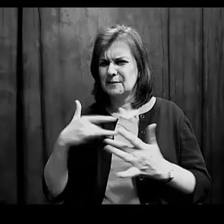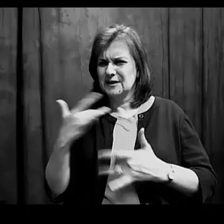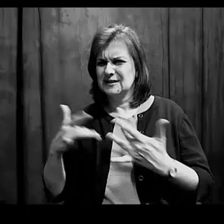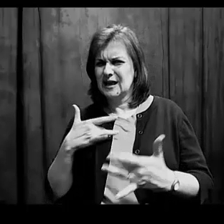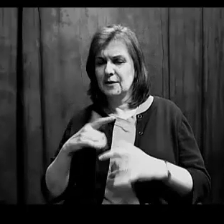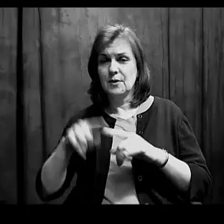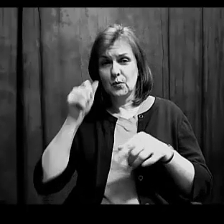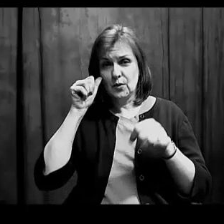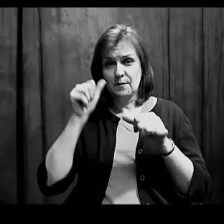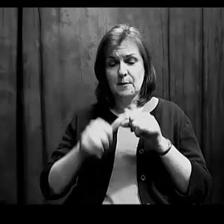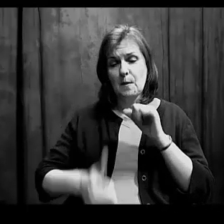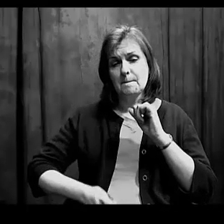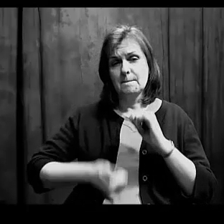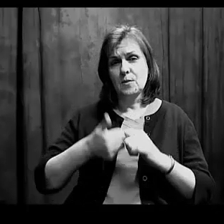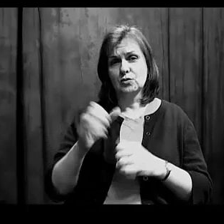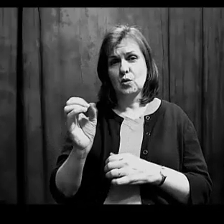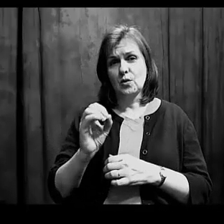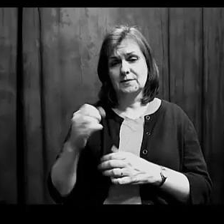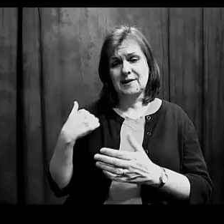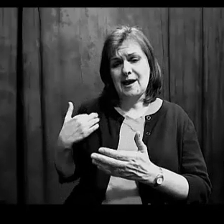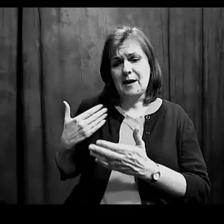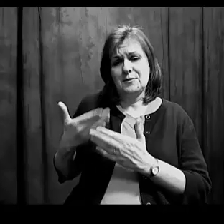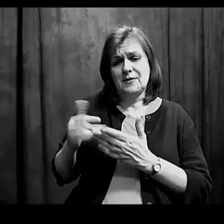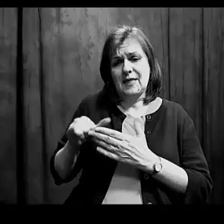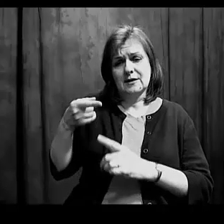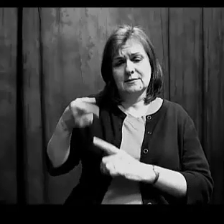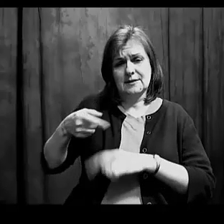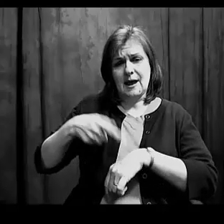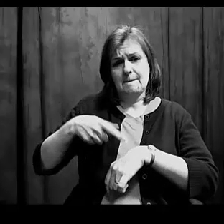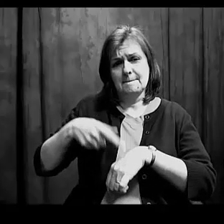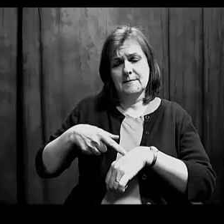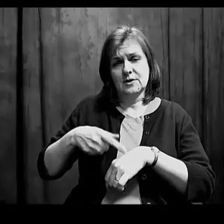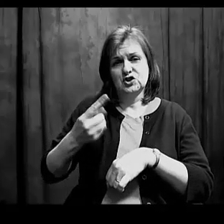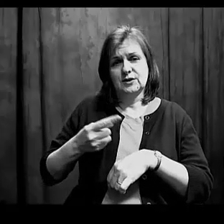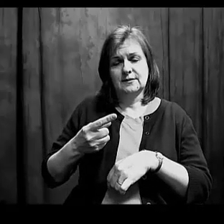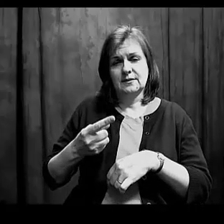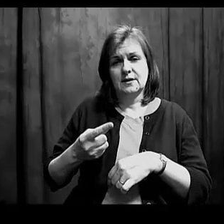you've got to keep in mind that most organisms up to this point just simply ingested